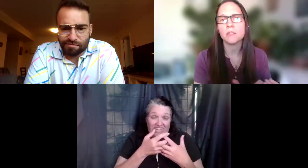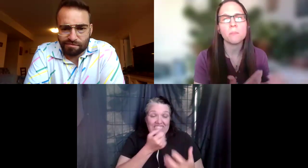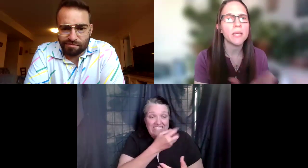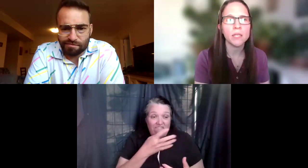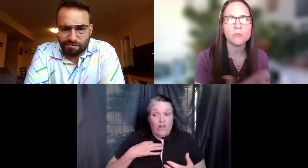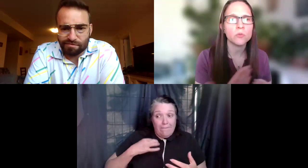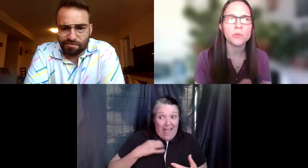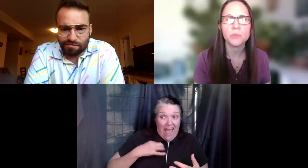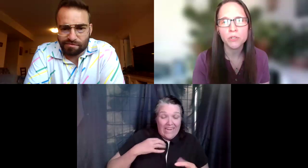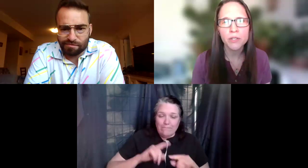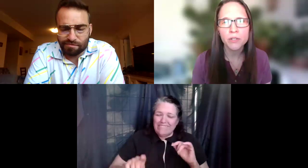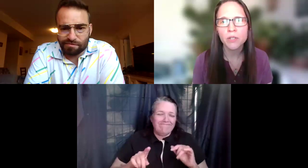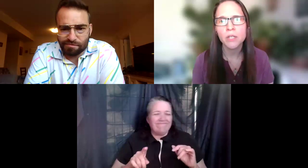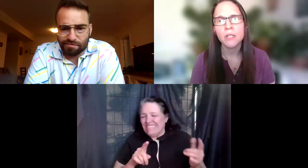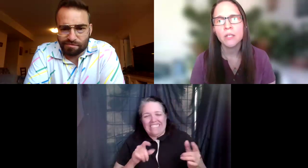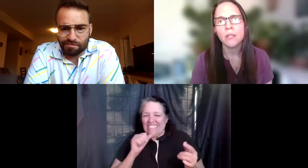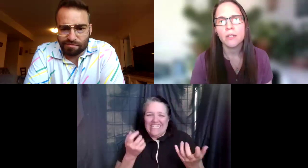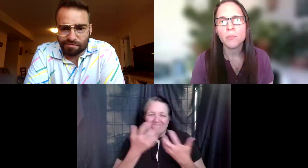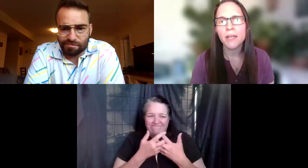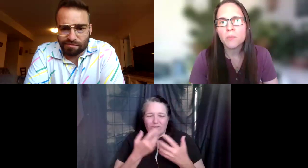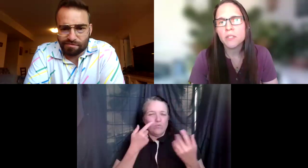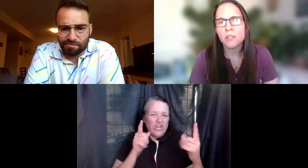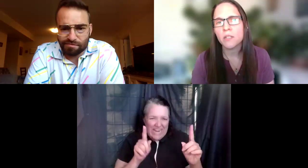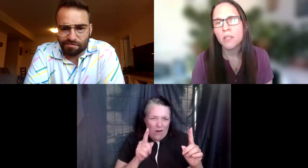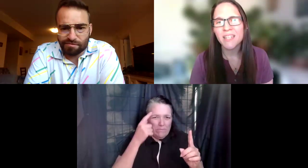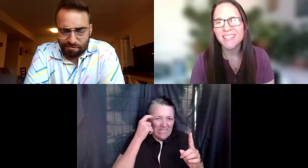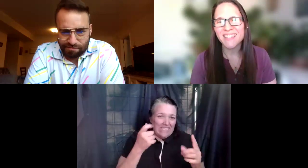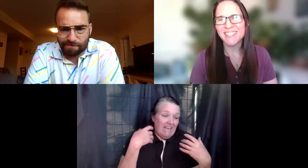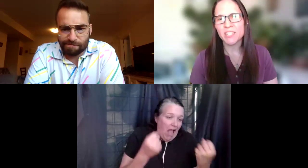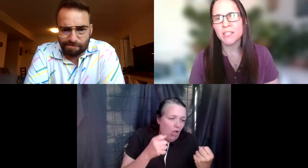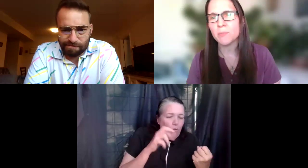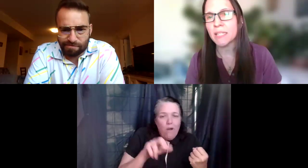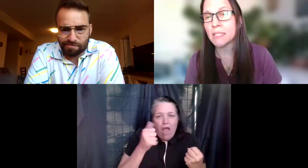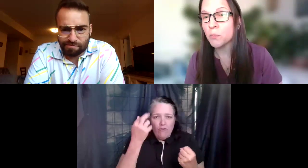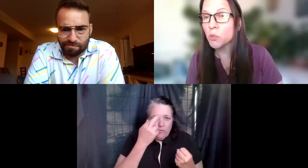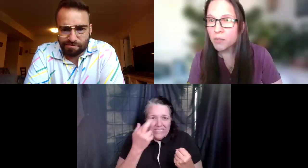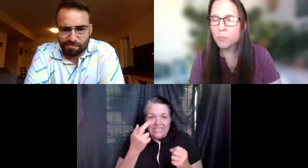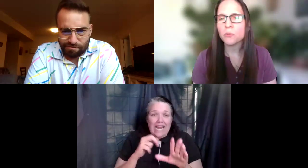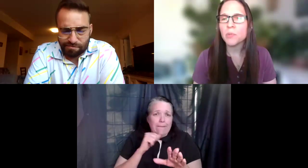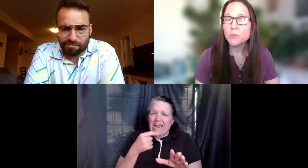then didn't make it for one reason or another. And I don't mean to make this decision seem like a simple one, but for me